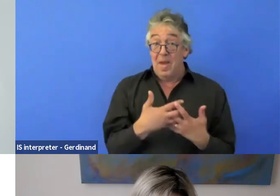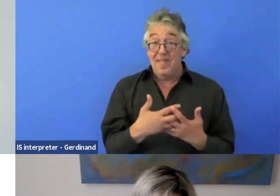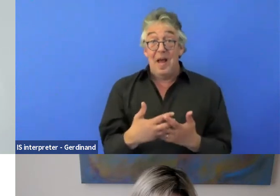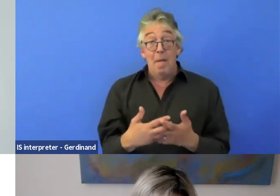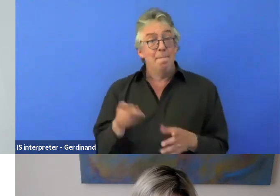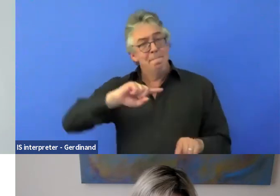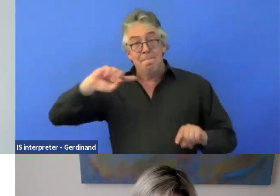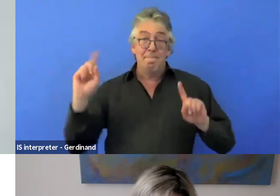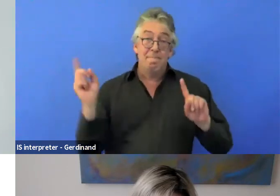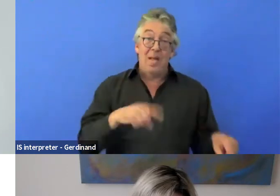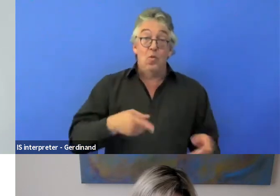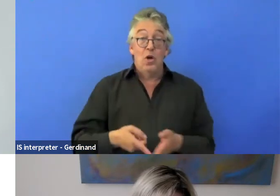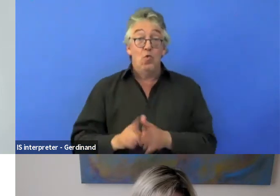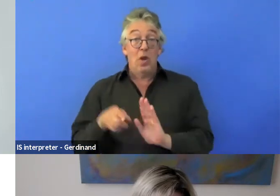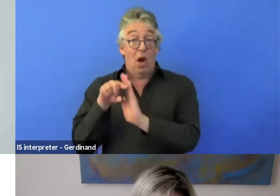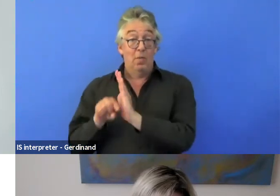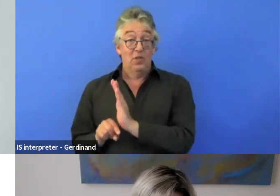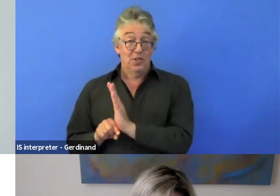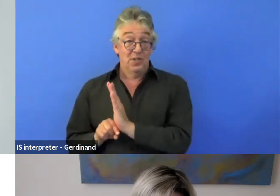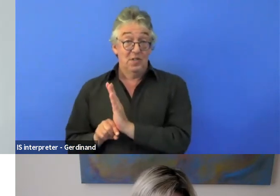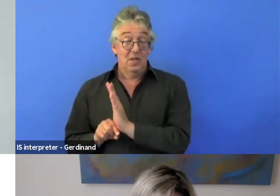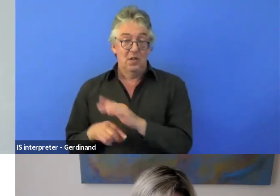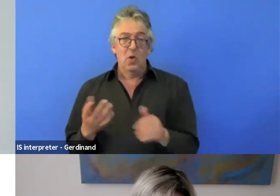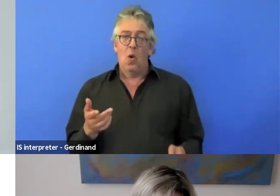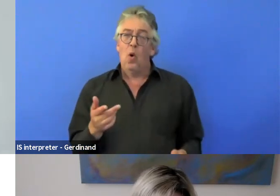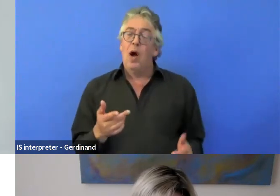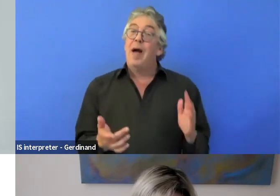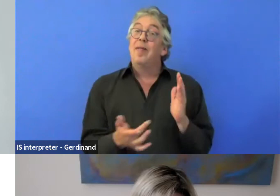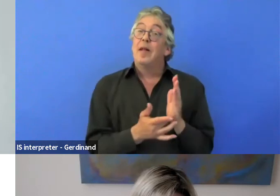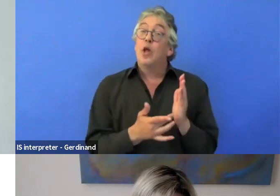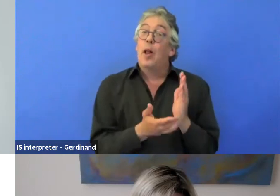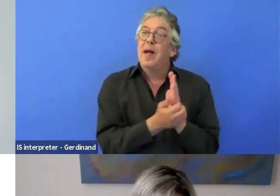The experts should review these standards